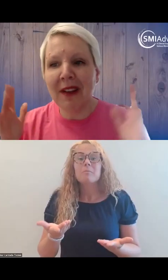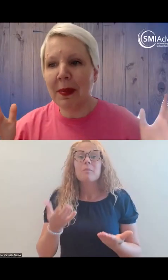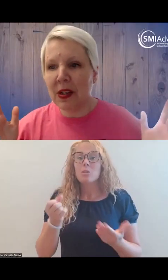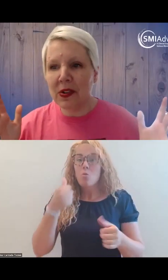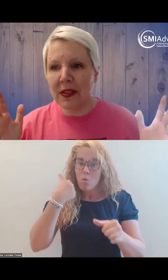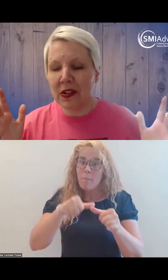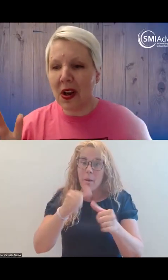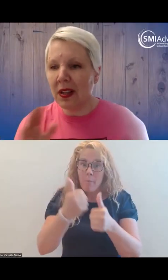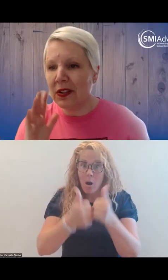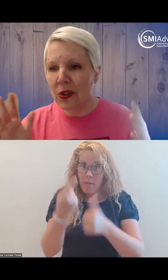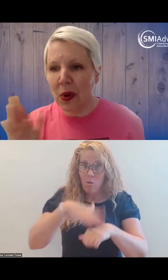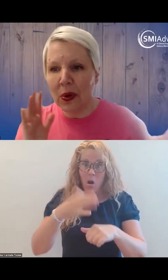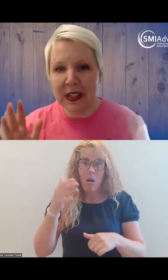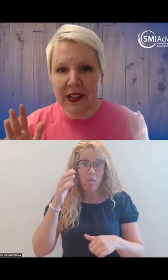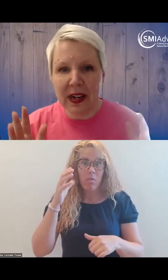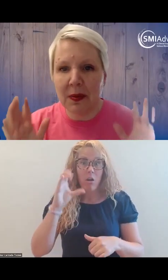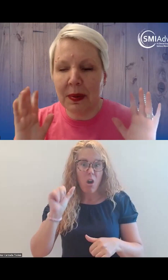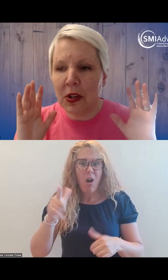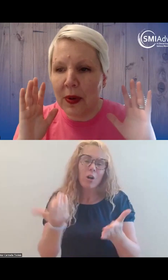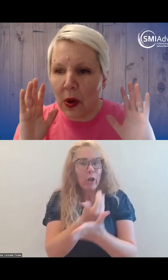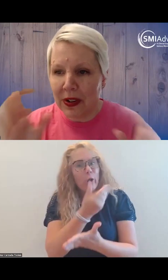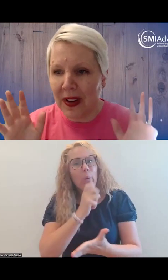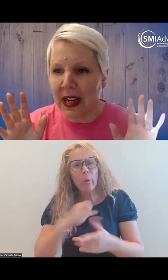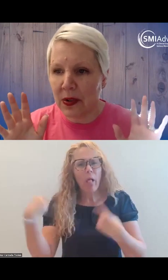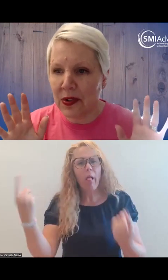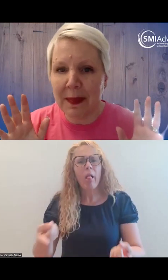EVERYONE ON THIS CALL, YOU CAN FIND OUT WHO IS COMING